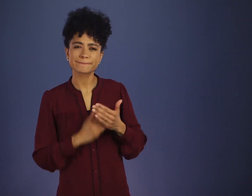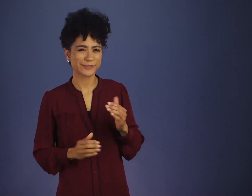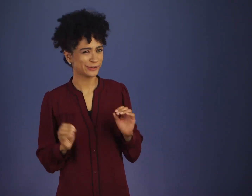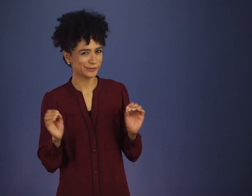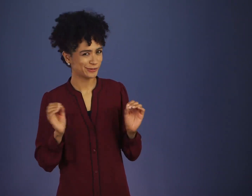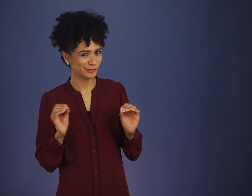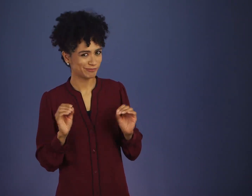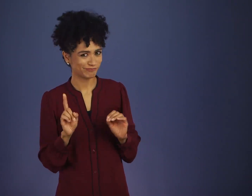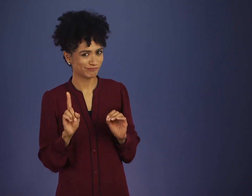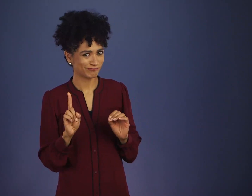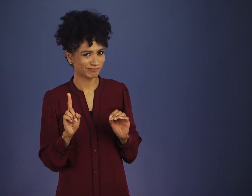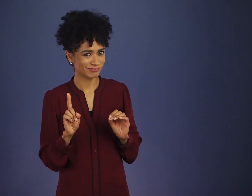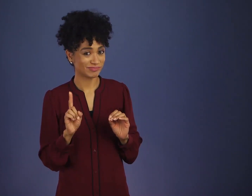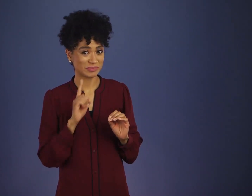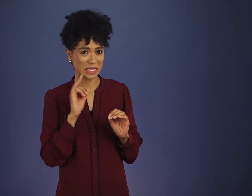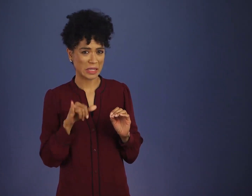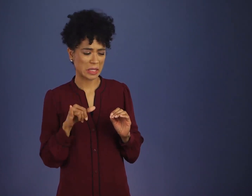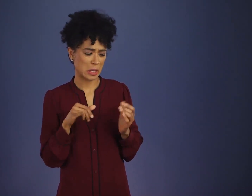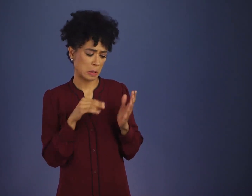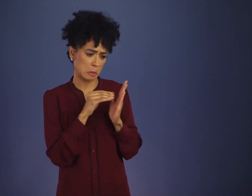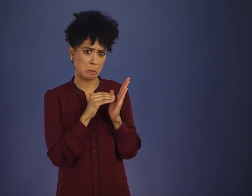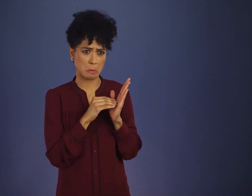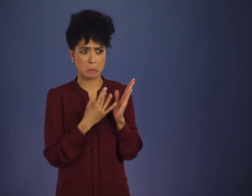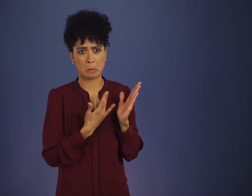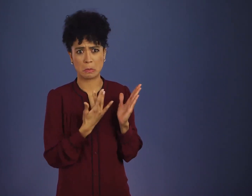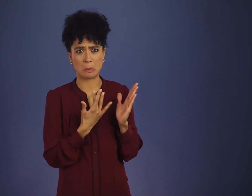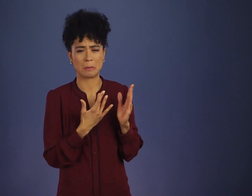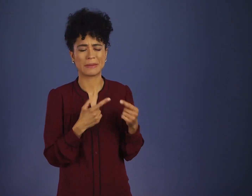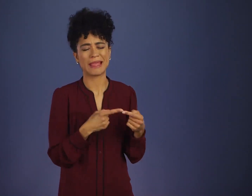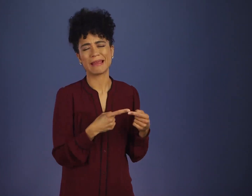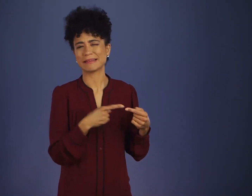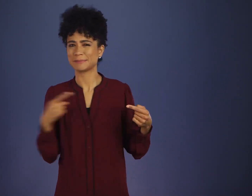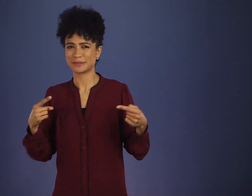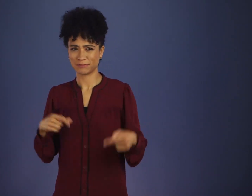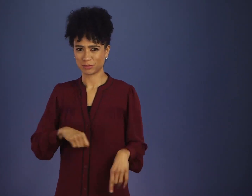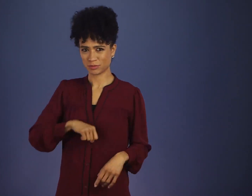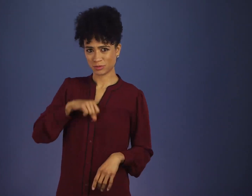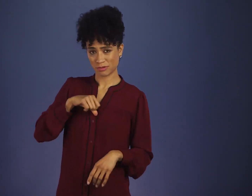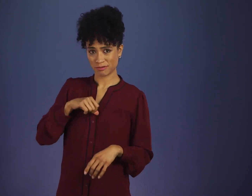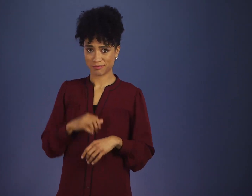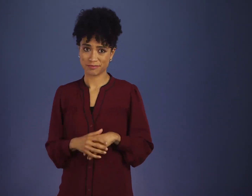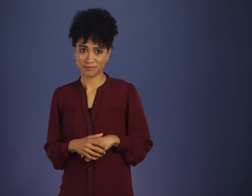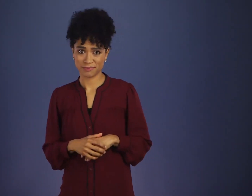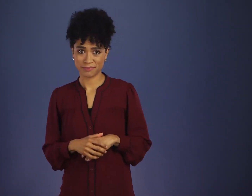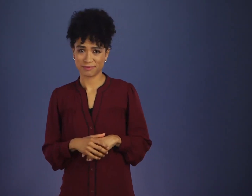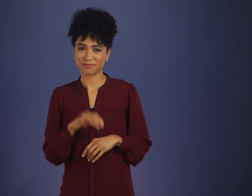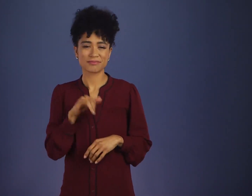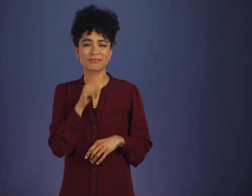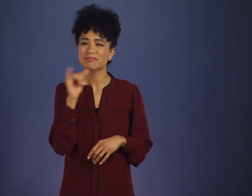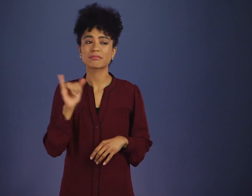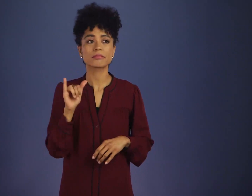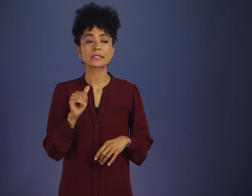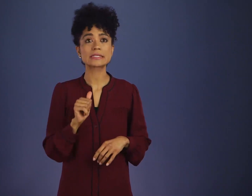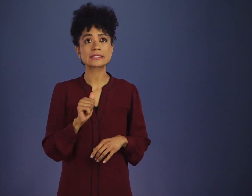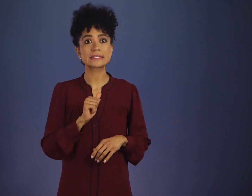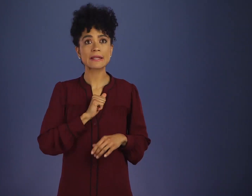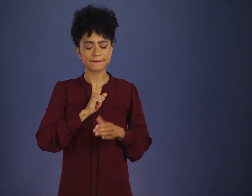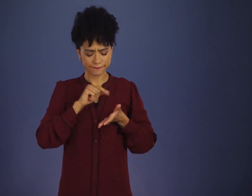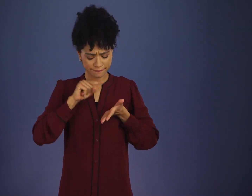For this is pride in reverse. This is not a moral inventory at all; it is the very process by which the depressive